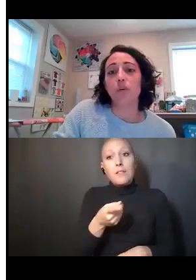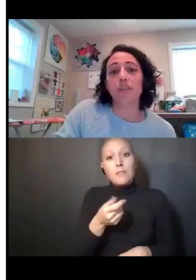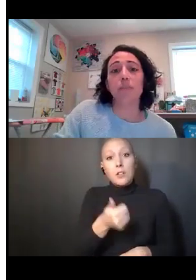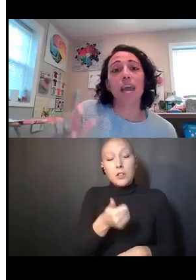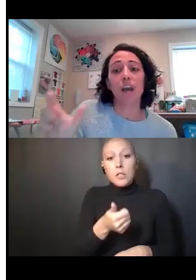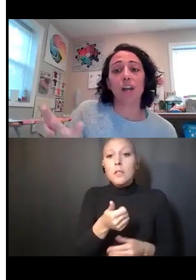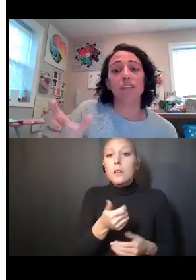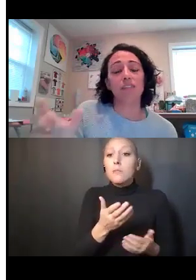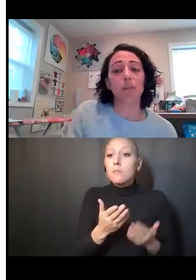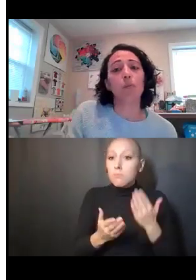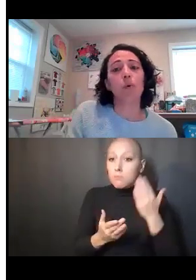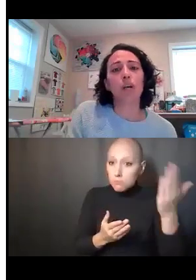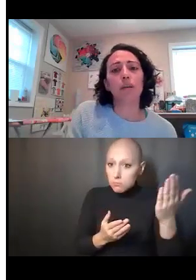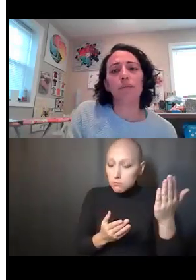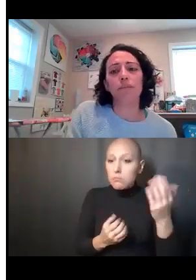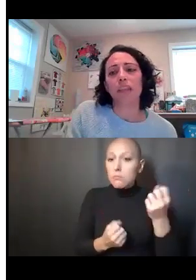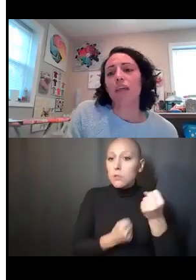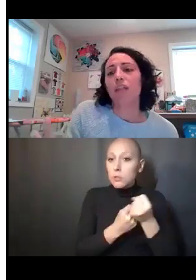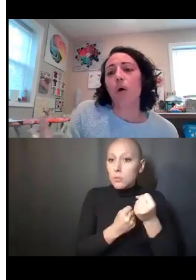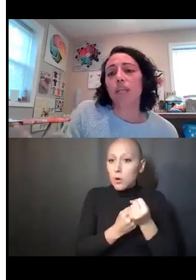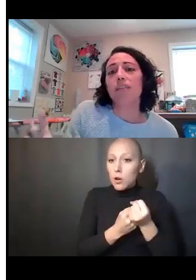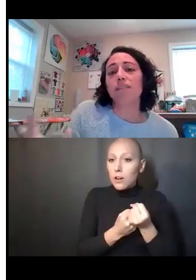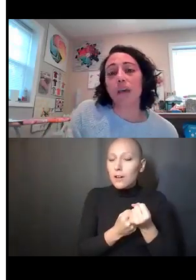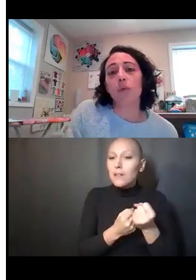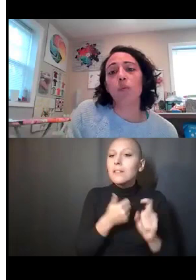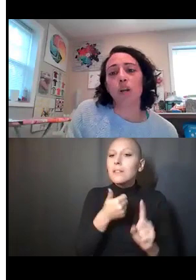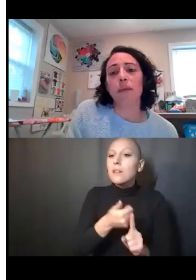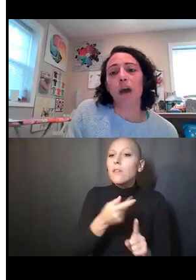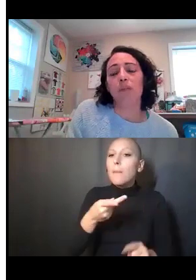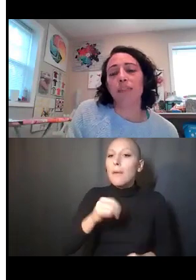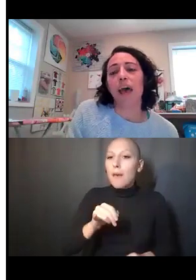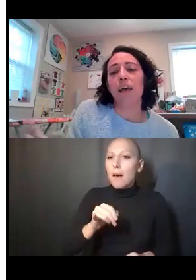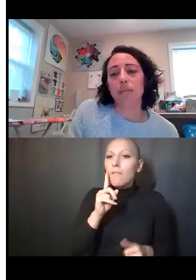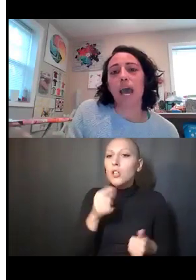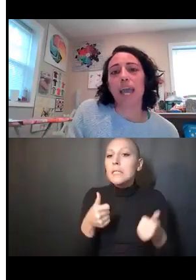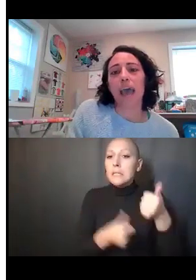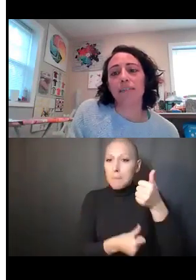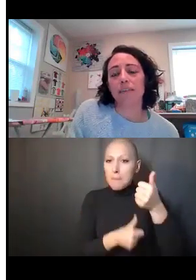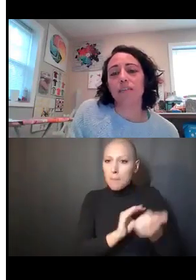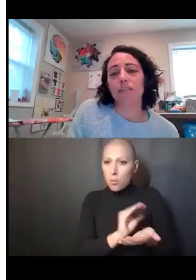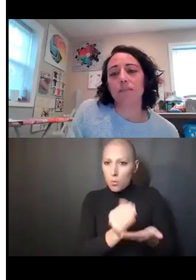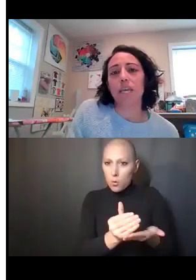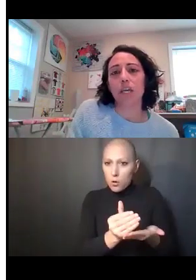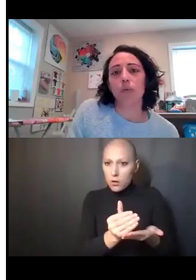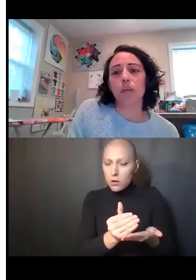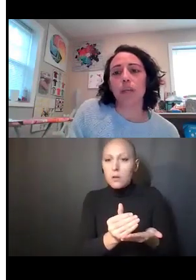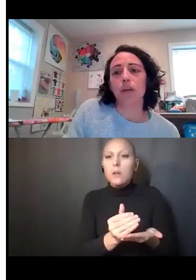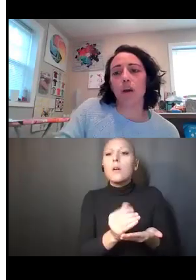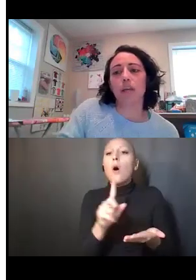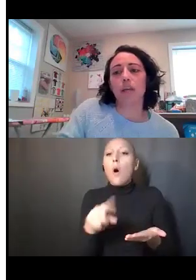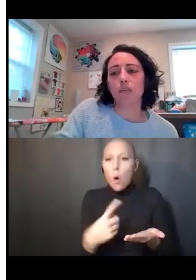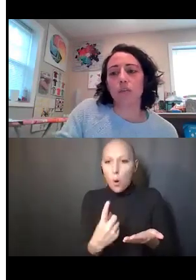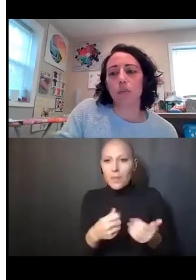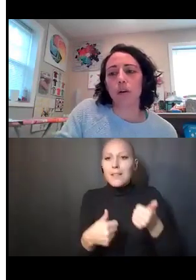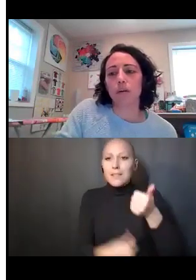who was the PI on a sub-award only the sub-award amount that that PI has needs to be included on the other support.